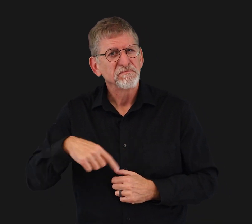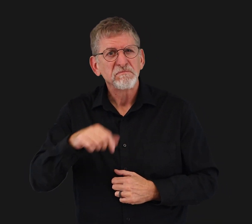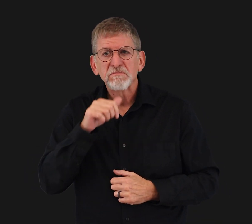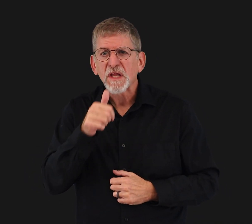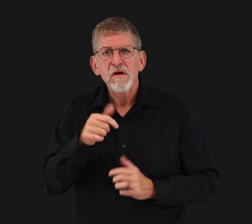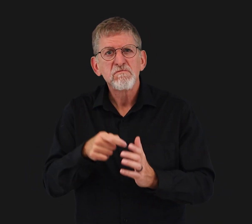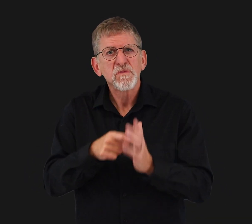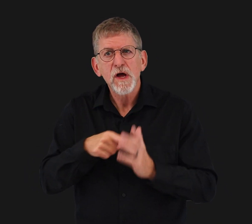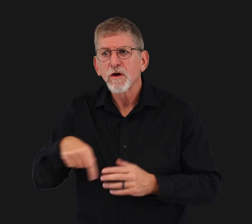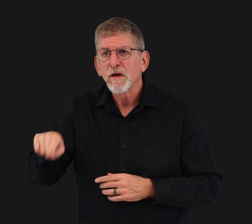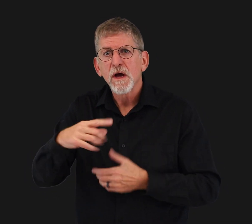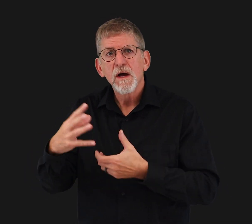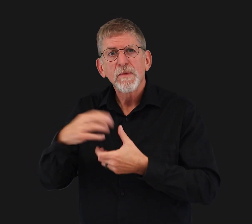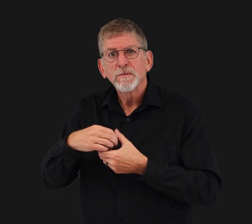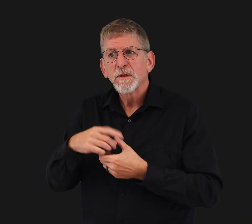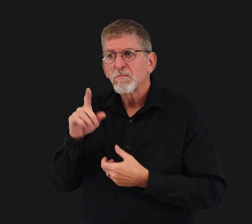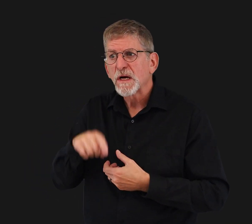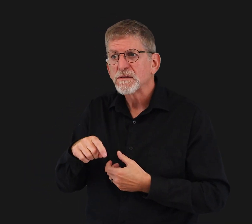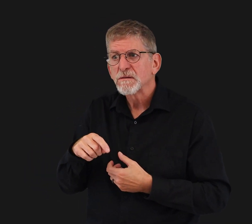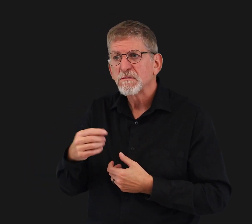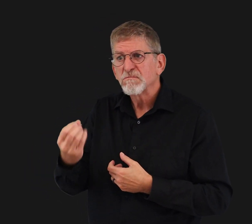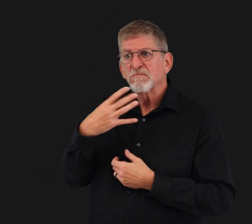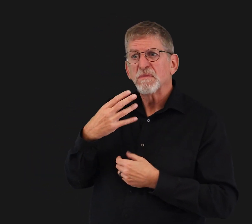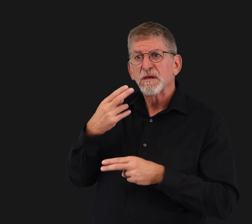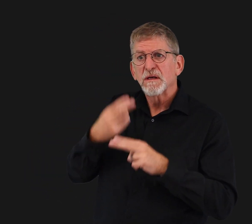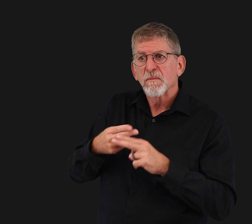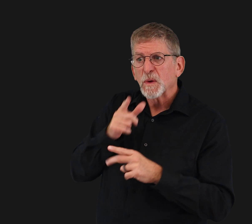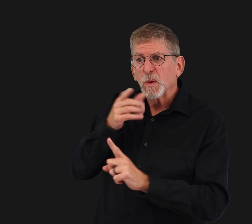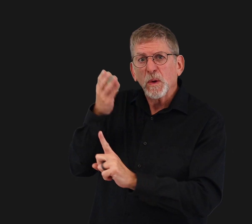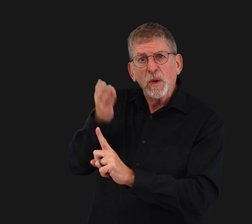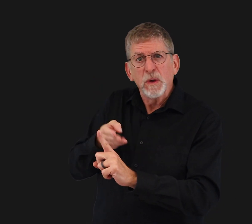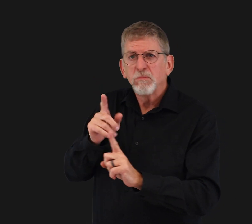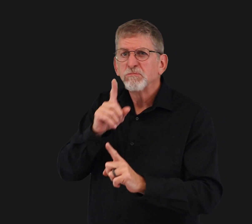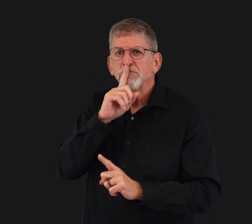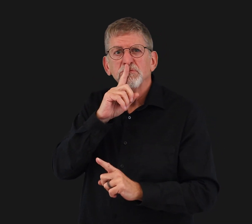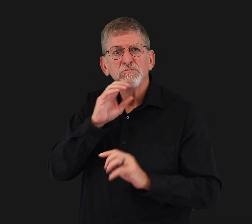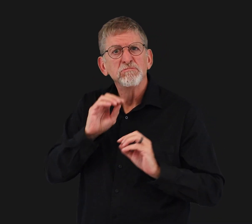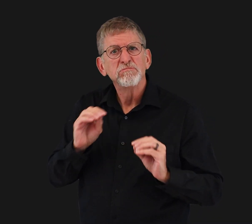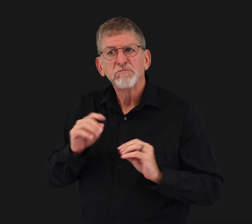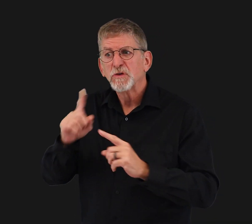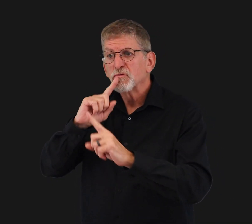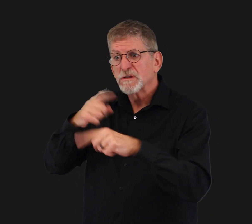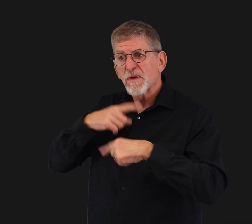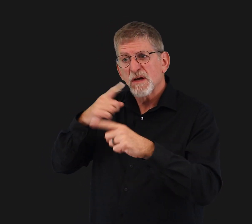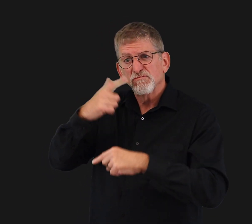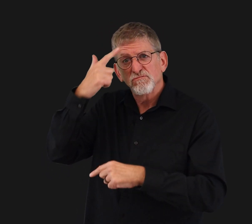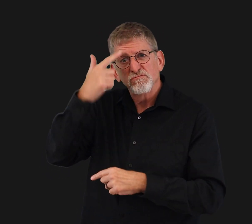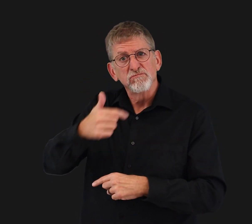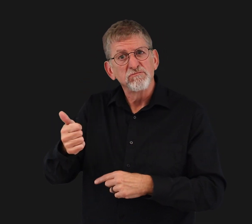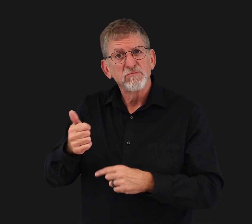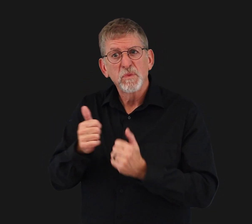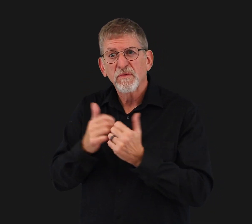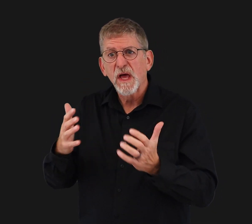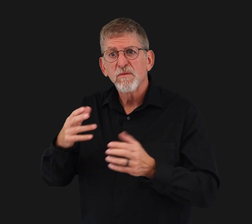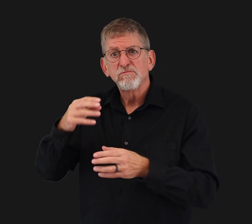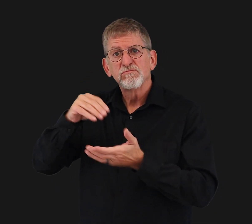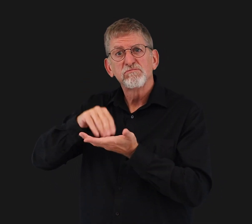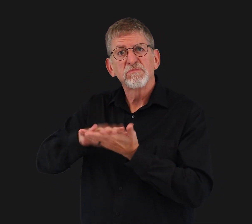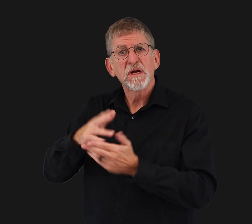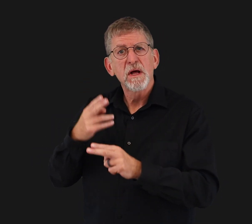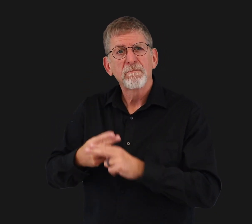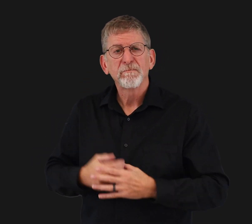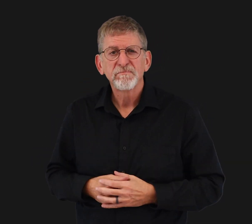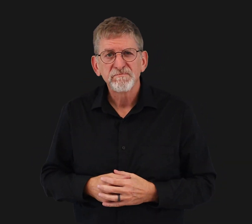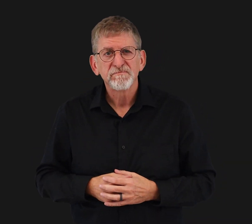We did not require participants to identify themselves when responding.